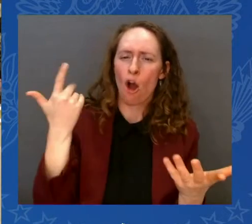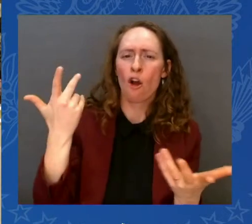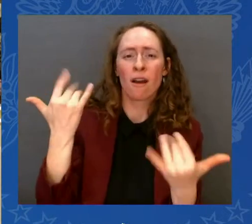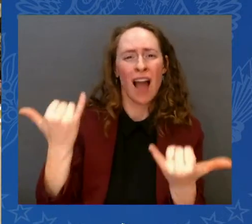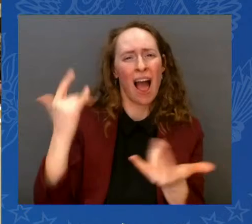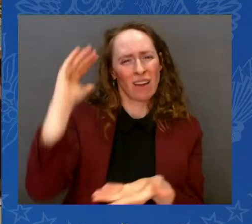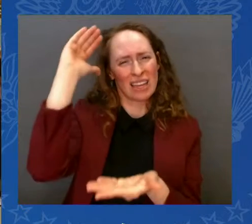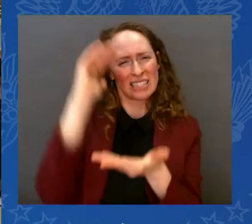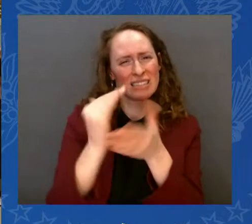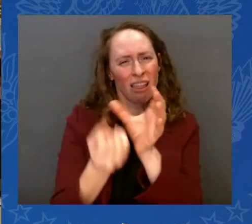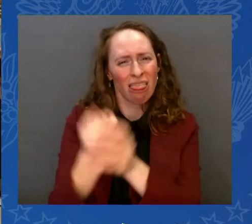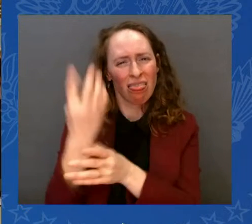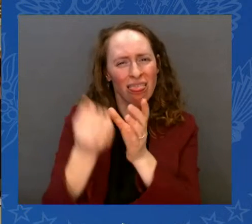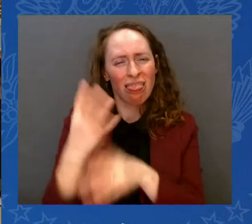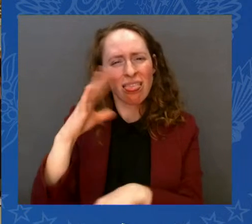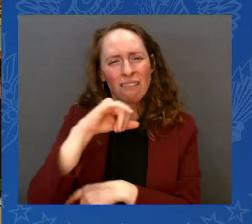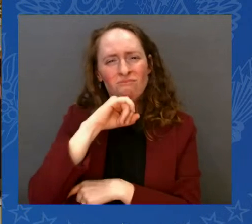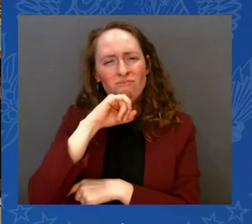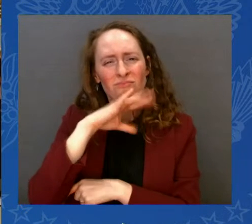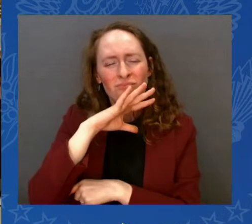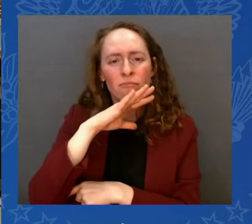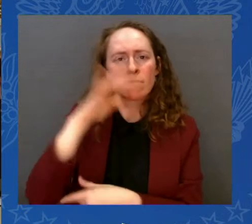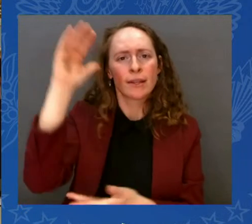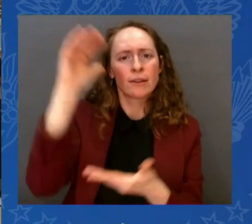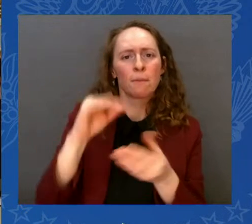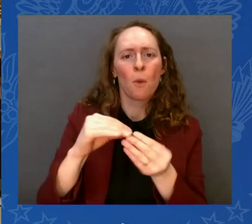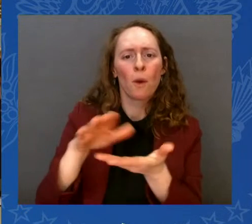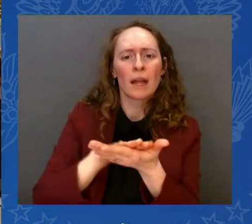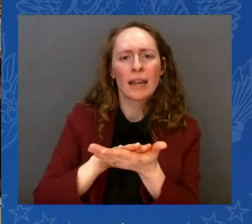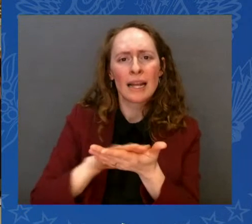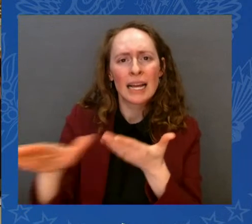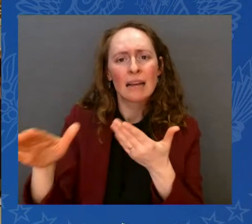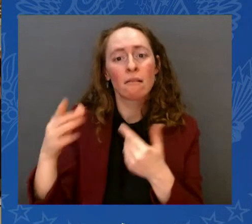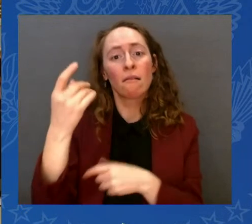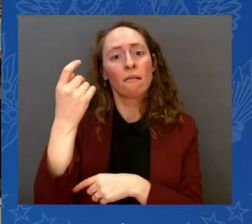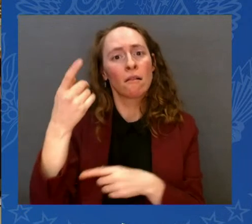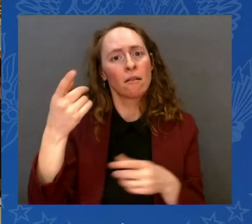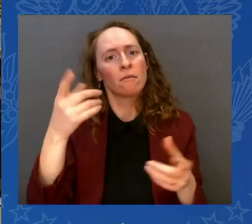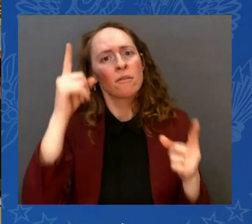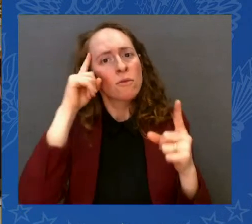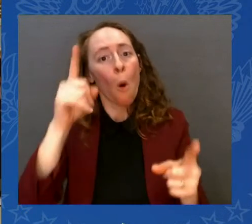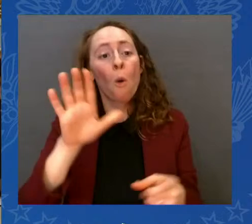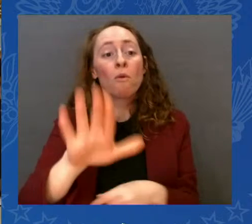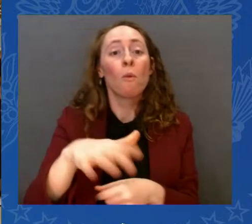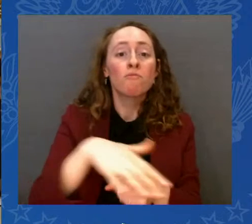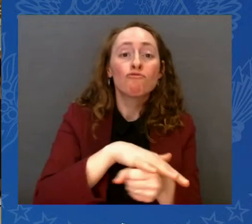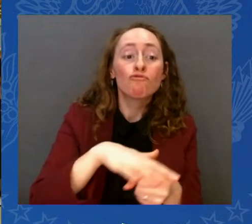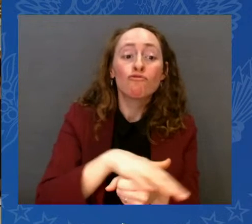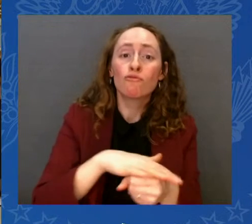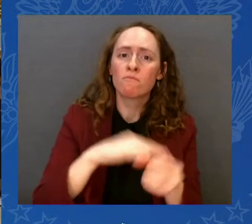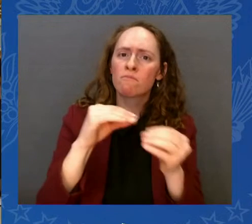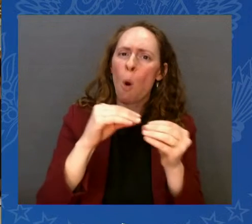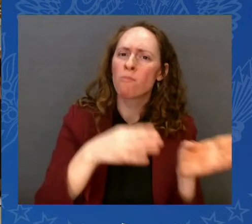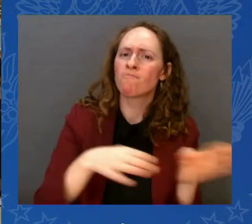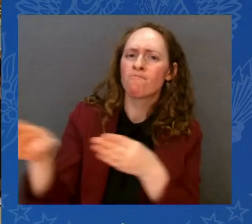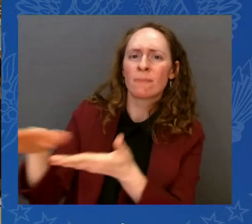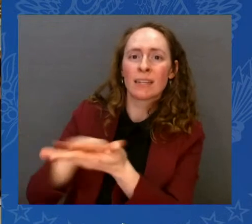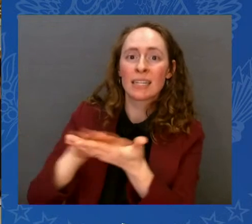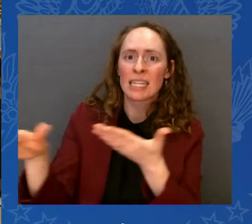So, this is the work we will continue to do over the course of this year. And in conclusion, I'll say that, for so many of us and certainly for me,